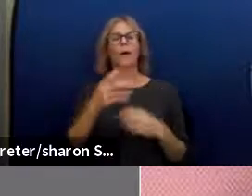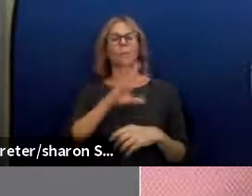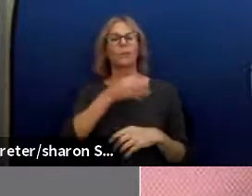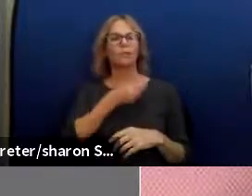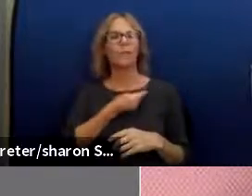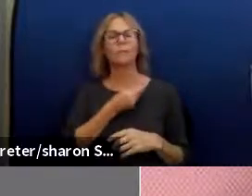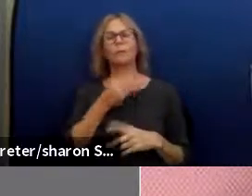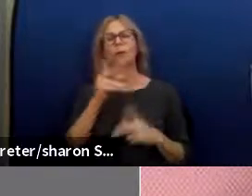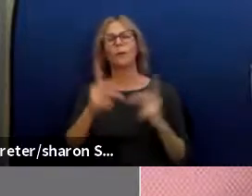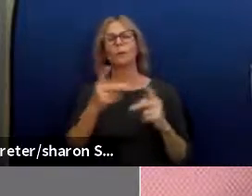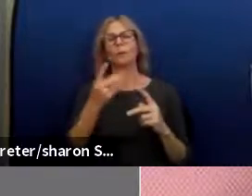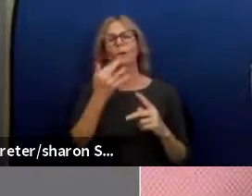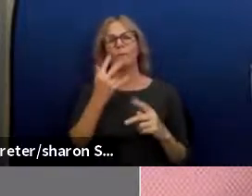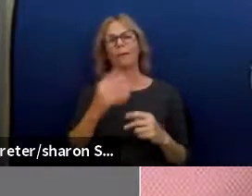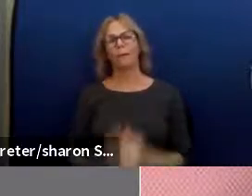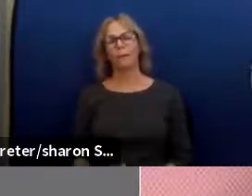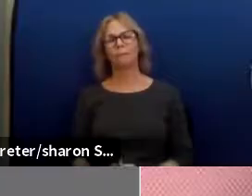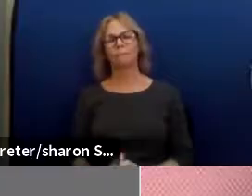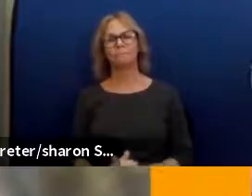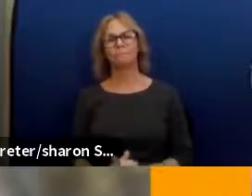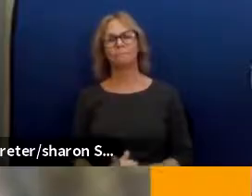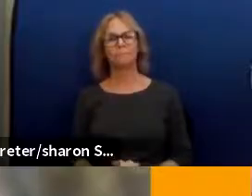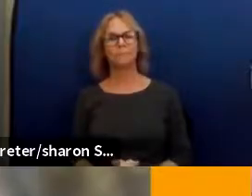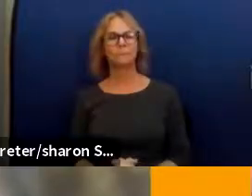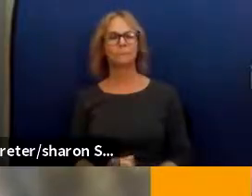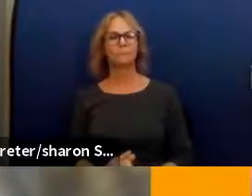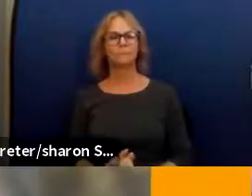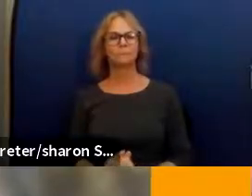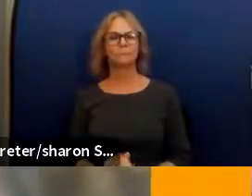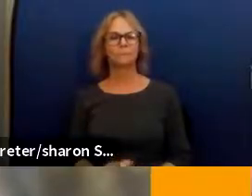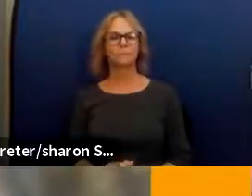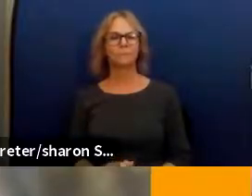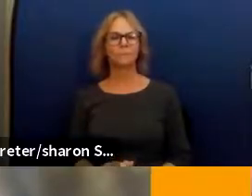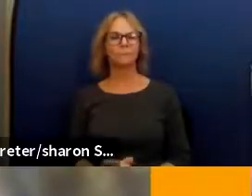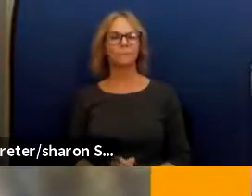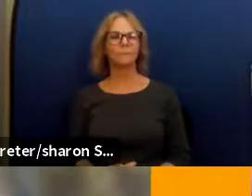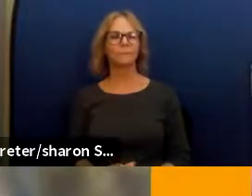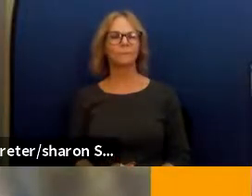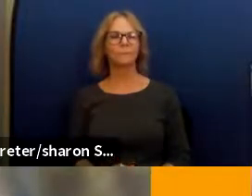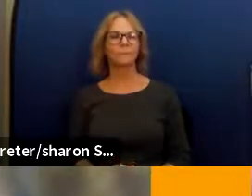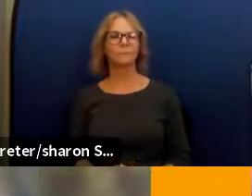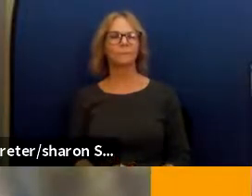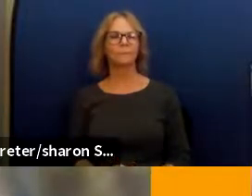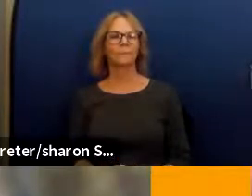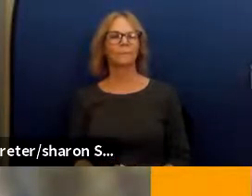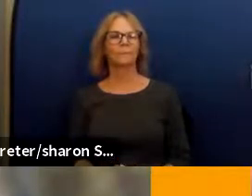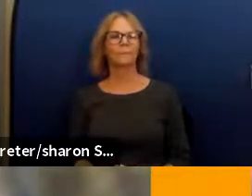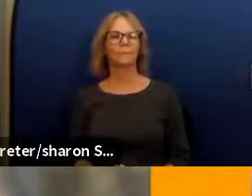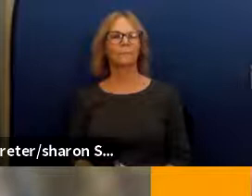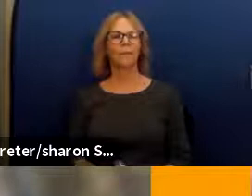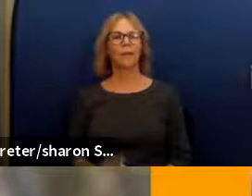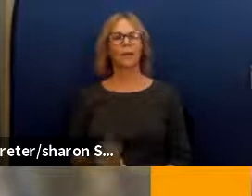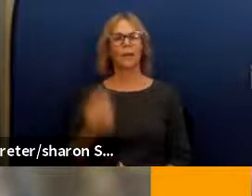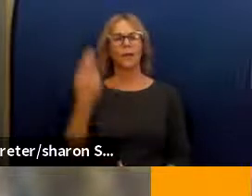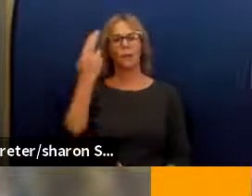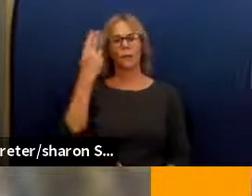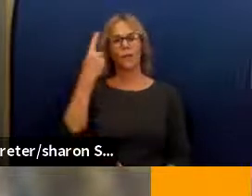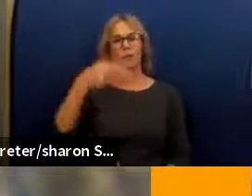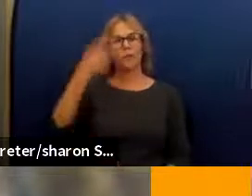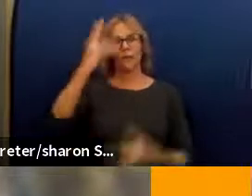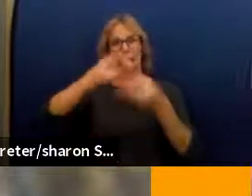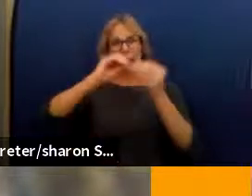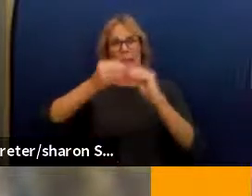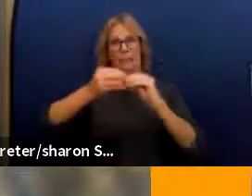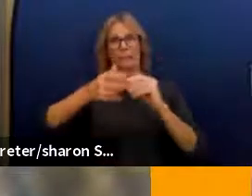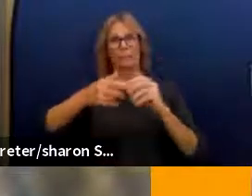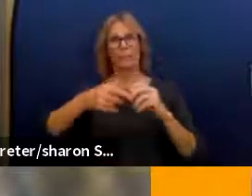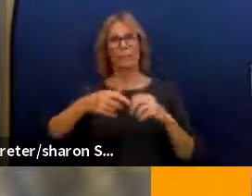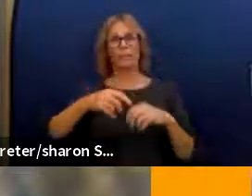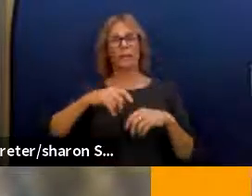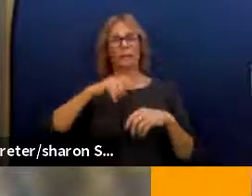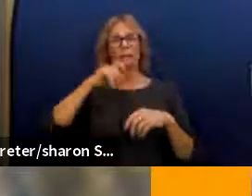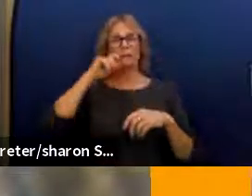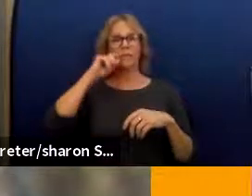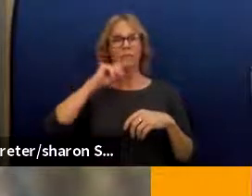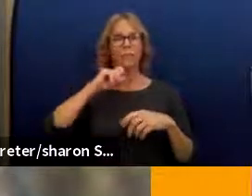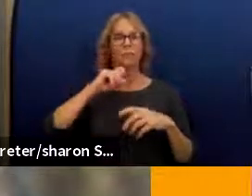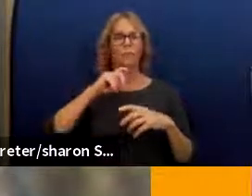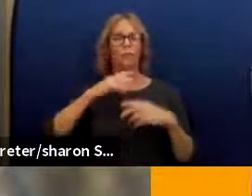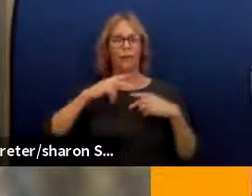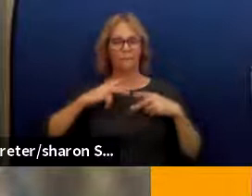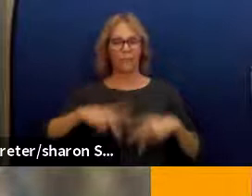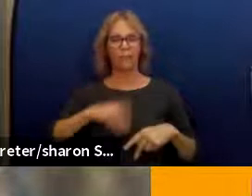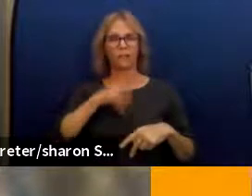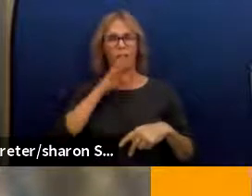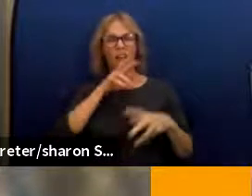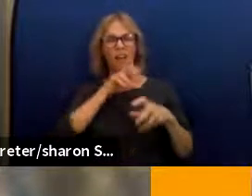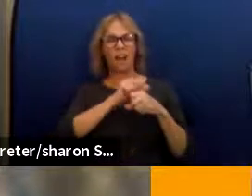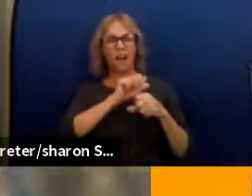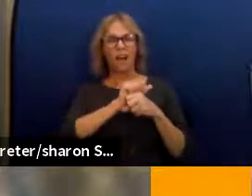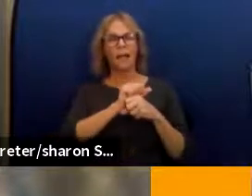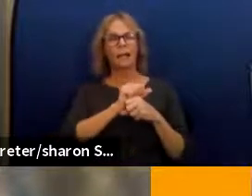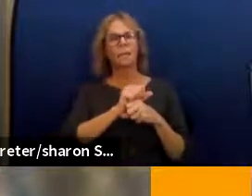So part of the reason for these high rates of all these really high rates of sexual and physical and verbal attacks is because of the